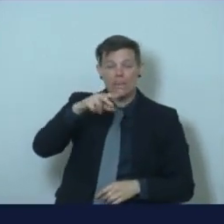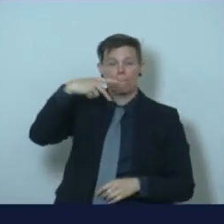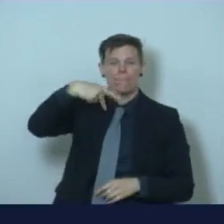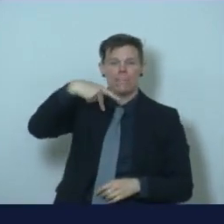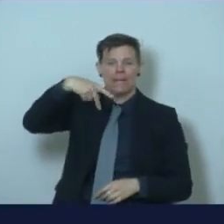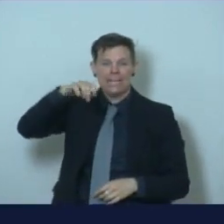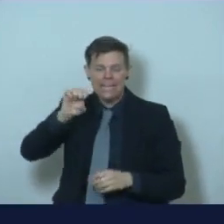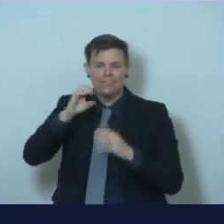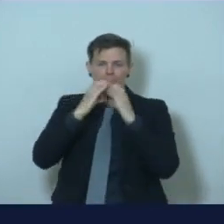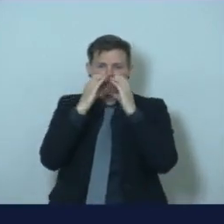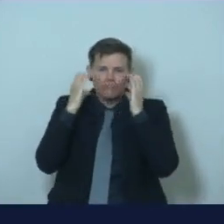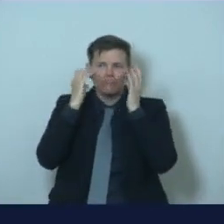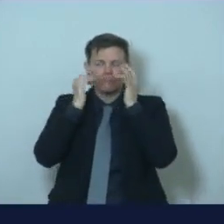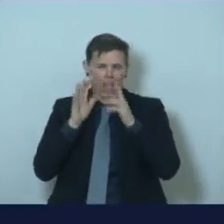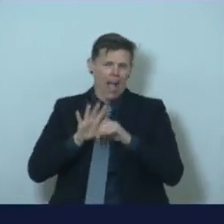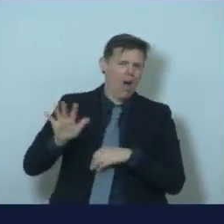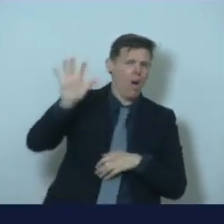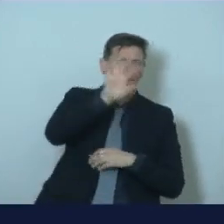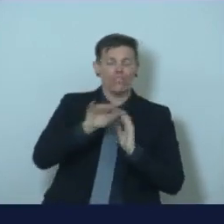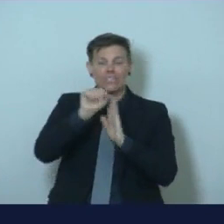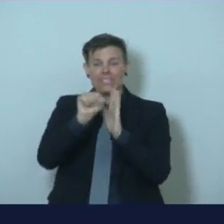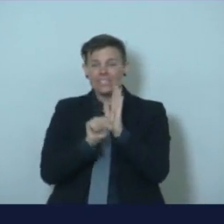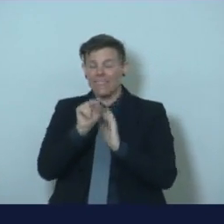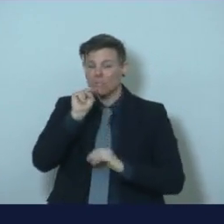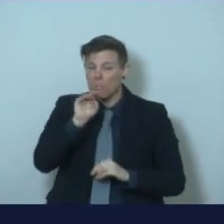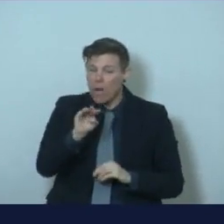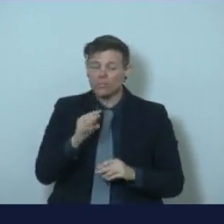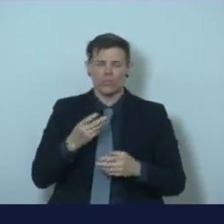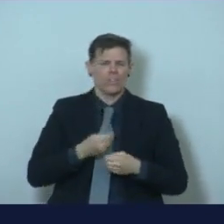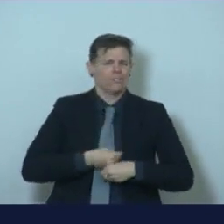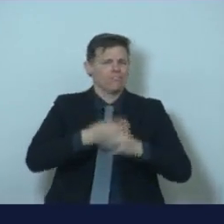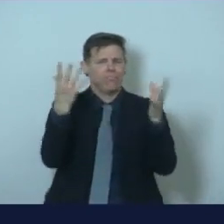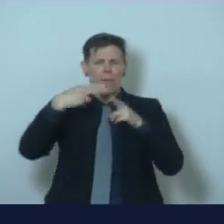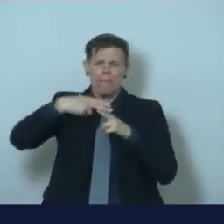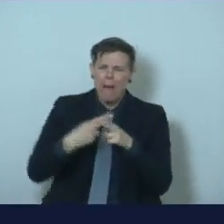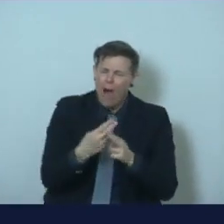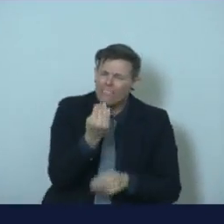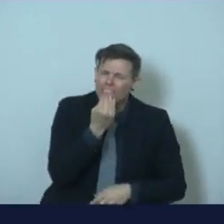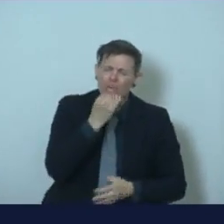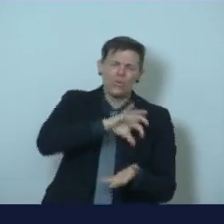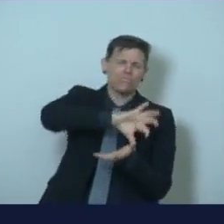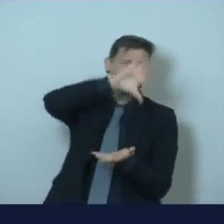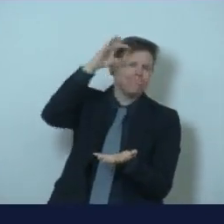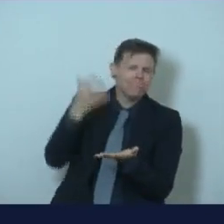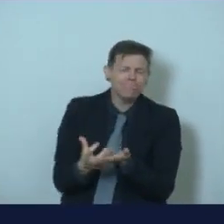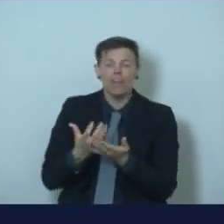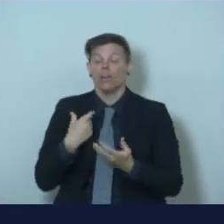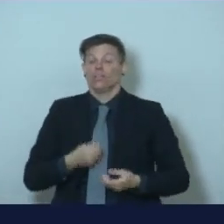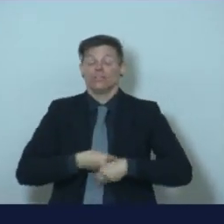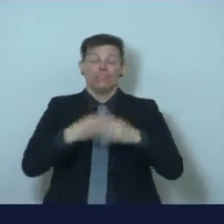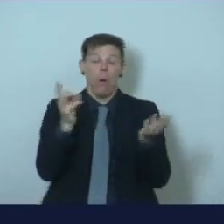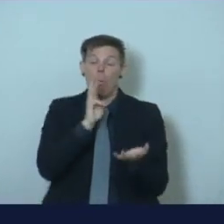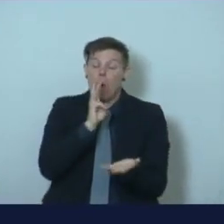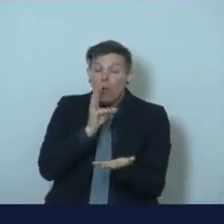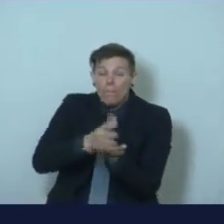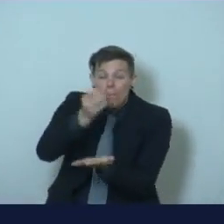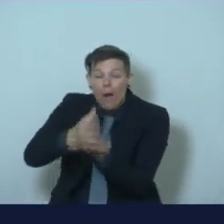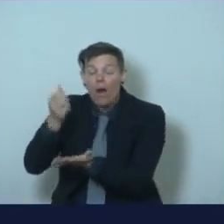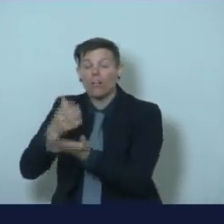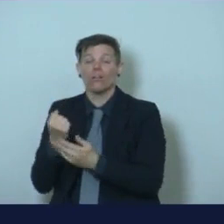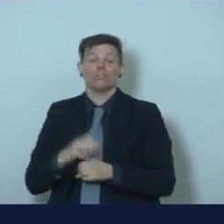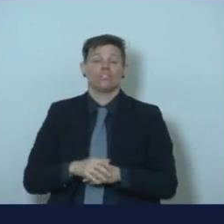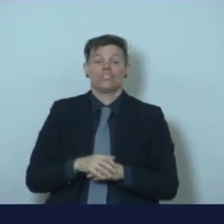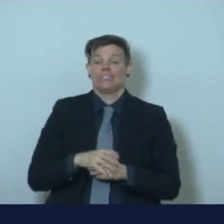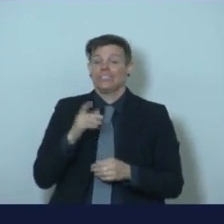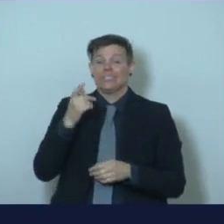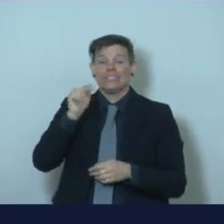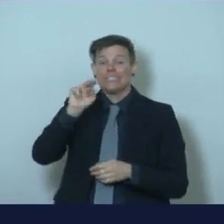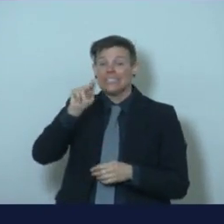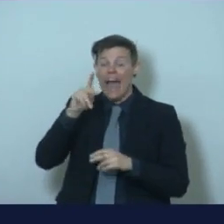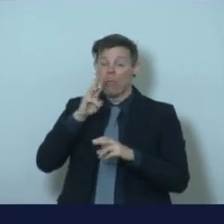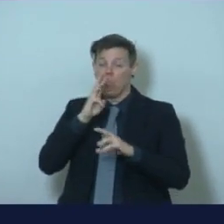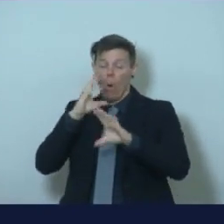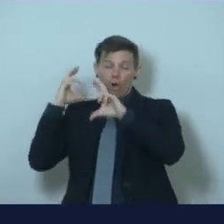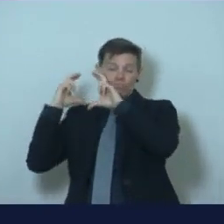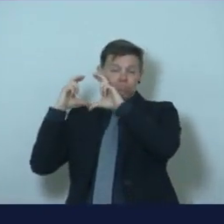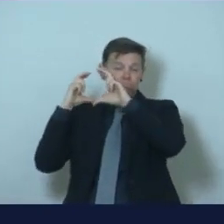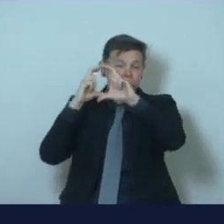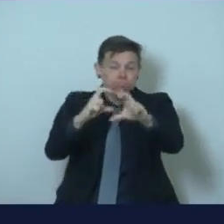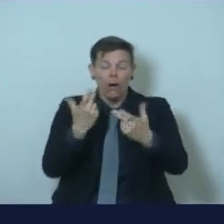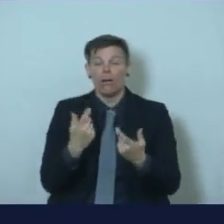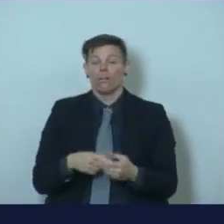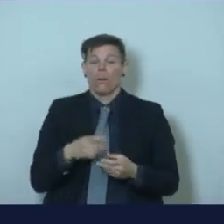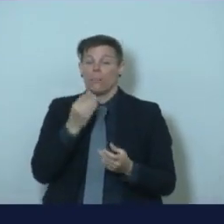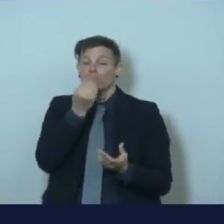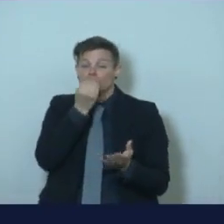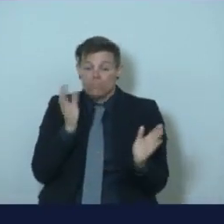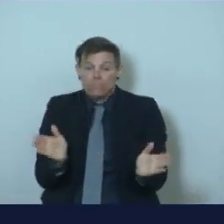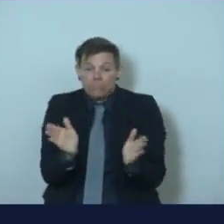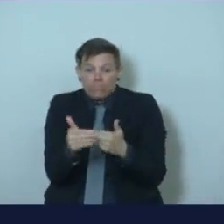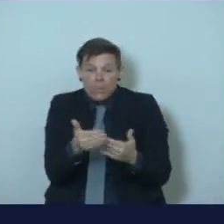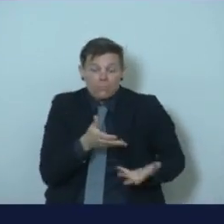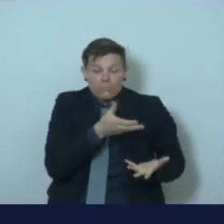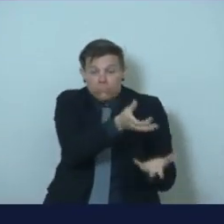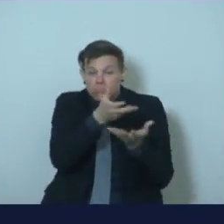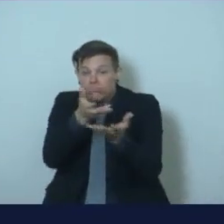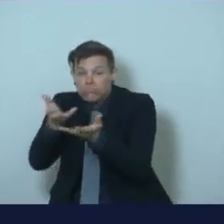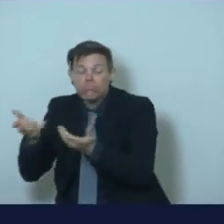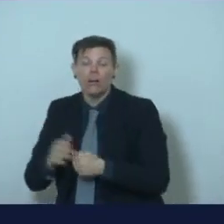PERSONAL PROTECTIVE EQUIPMENT THROUGHOUT THE STATE OF NEW MEXICO AND DELIVERED COUNTLESS POUNDS OF FOOD, AND BOTTLED WATER AND TANKED WATER AND INDIVIDUAL MEALS THROUGHOUT THE